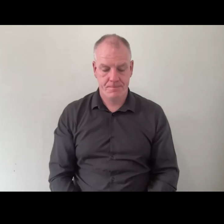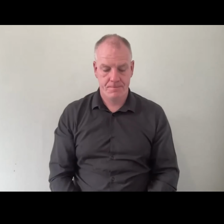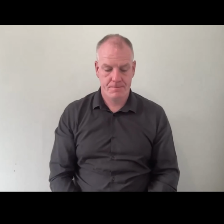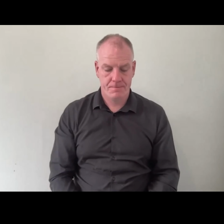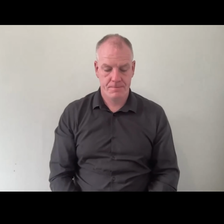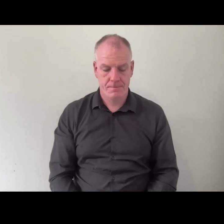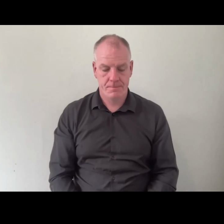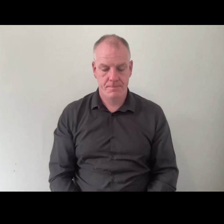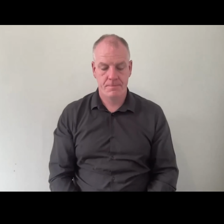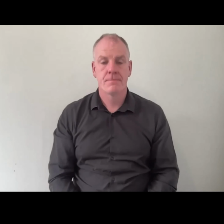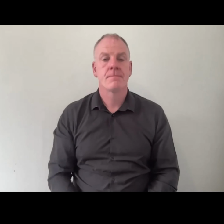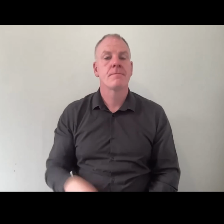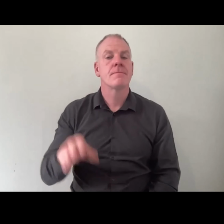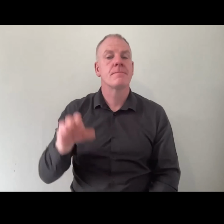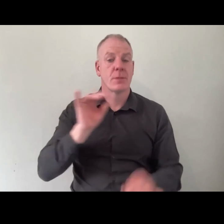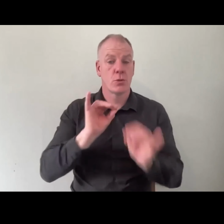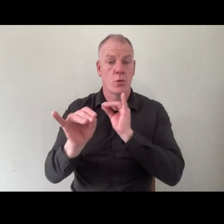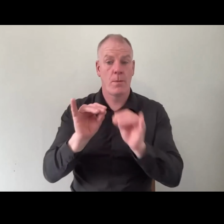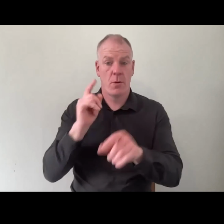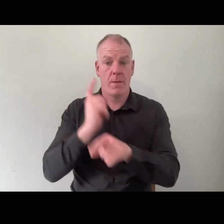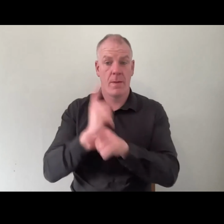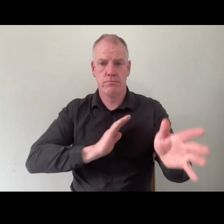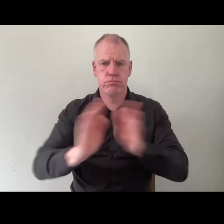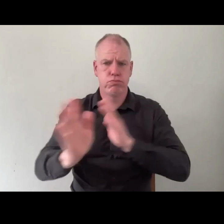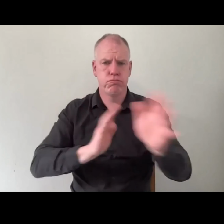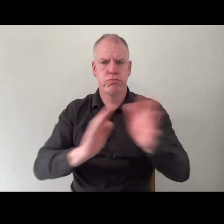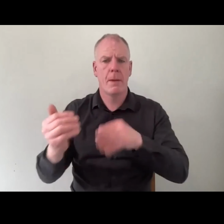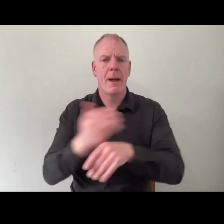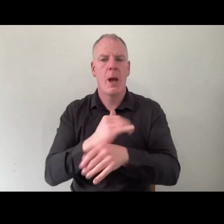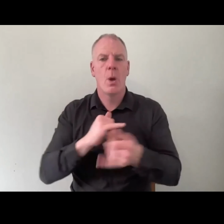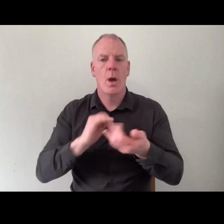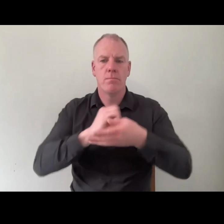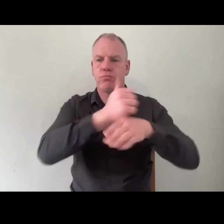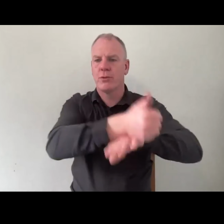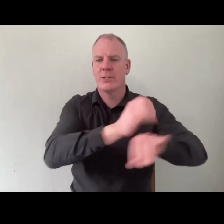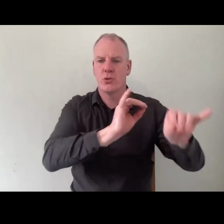ISL interpreting is being provided by Brit Interpreting.